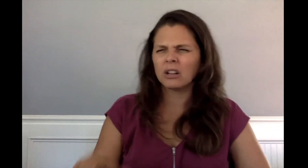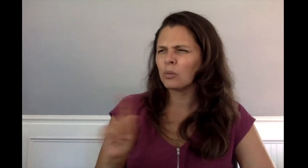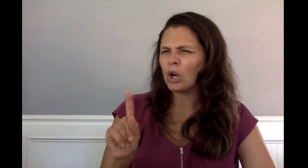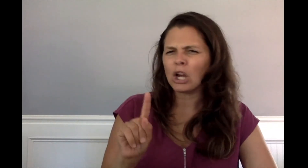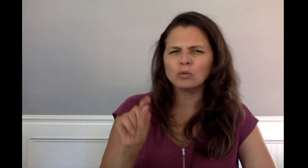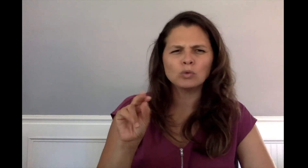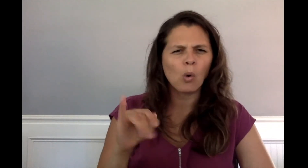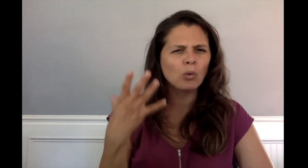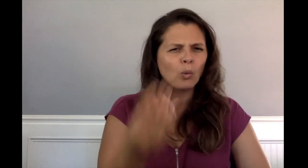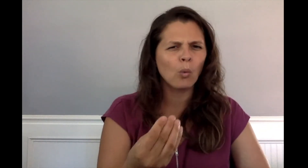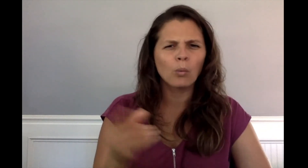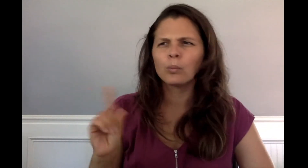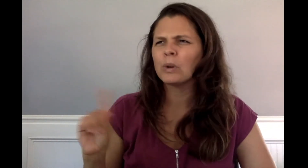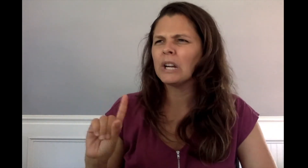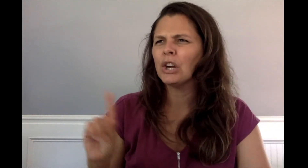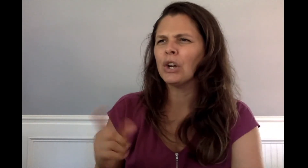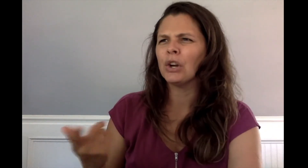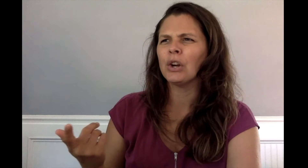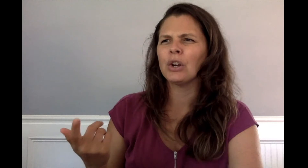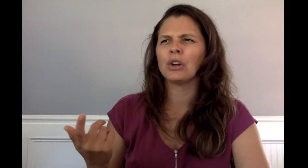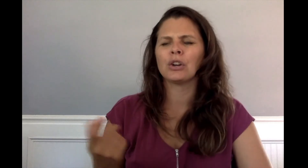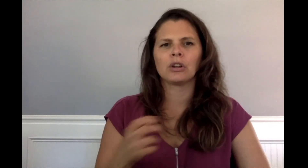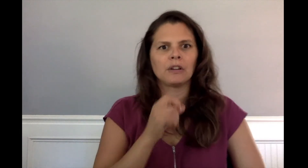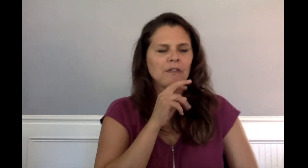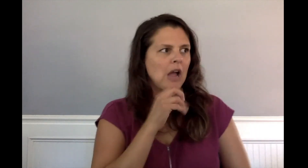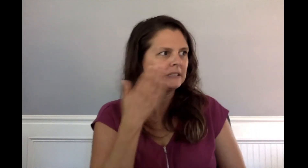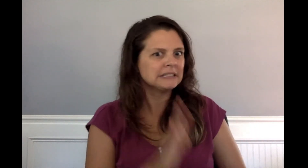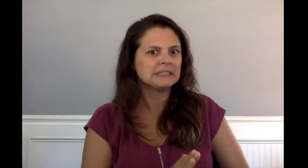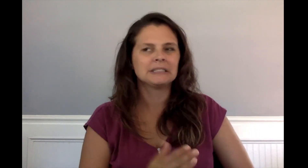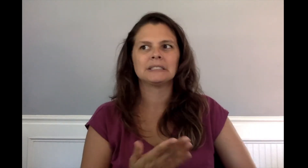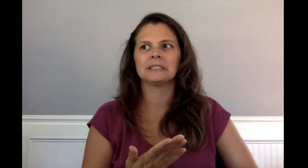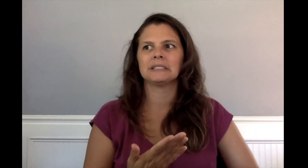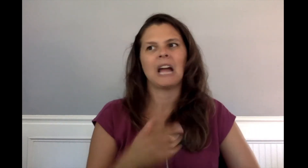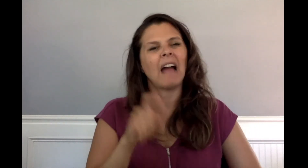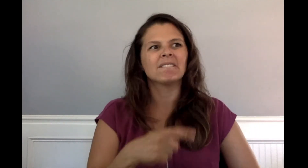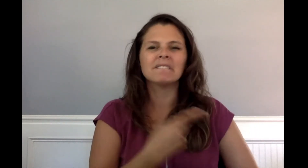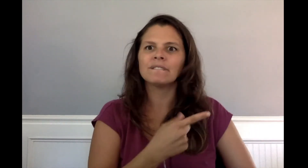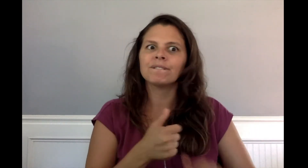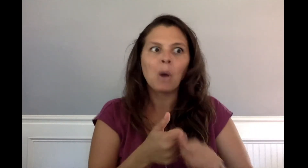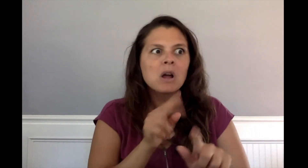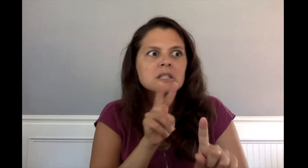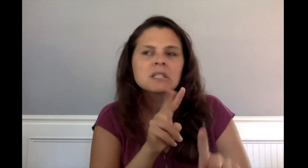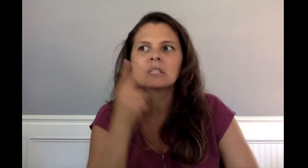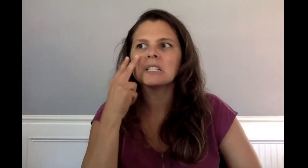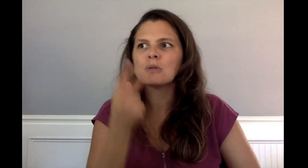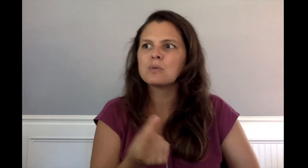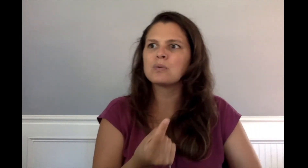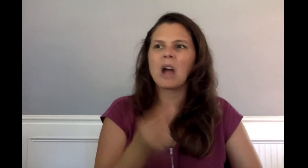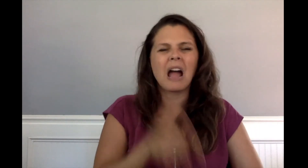"Where's she going?" Charlie asked. "I don't know." Frog watched Toni as she moved along the wall.